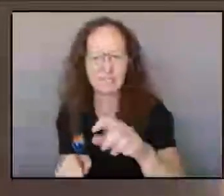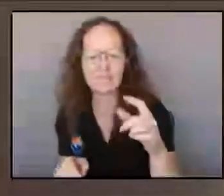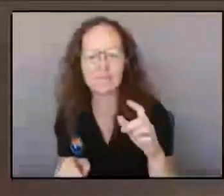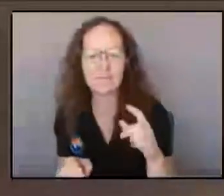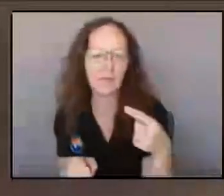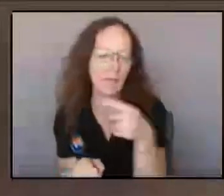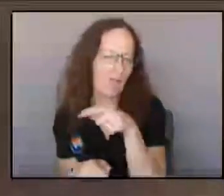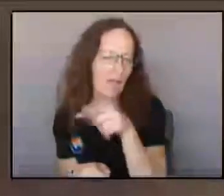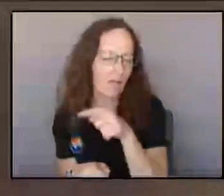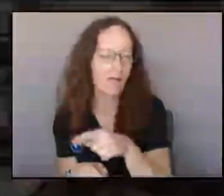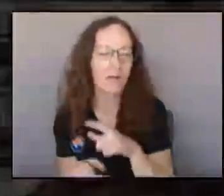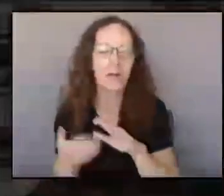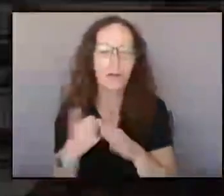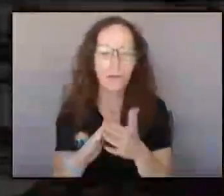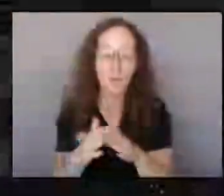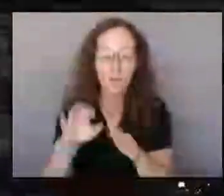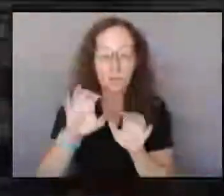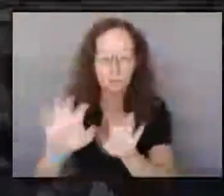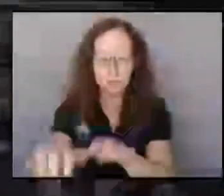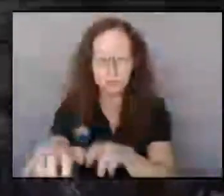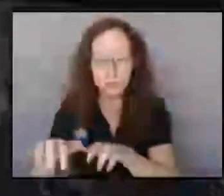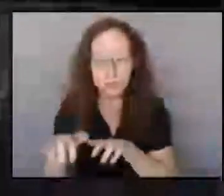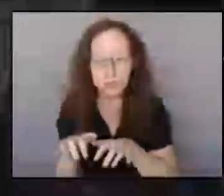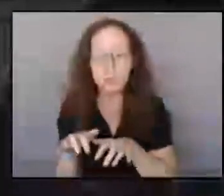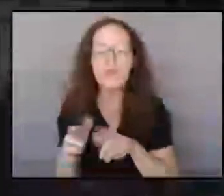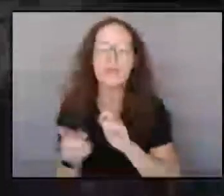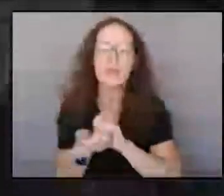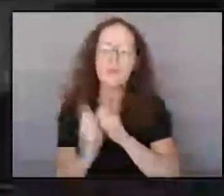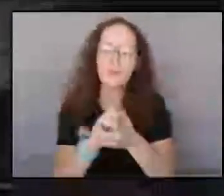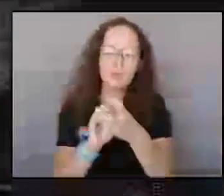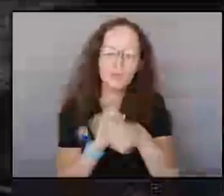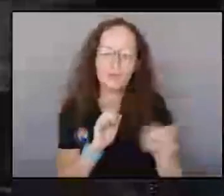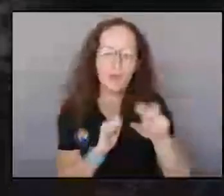WE'LL KICK IN IR. THIS IS WHAT IS COMING DOWN, BACKING ITS WAY DOWN.